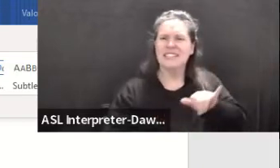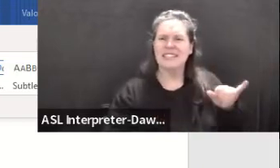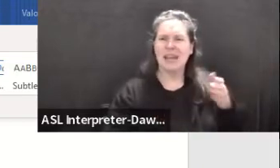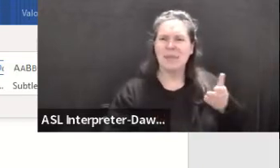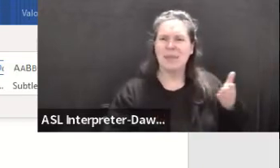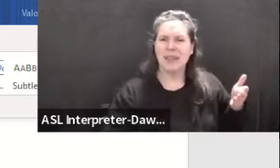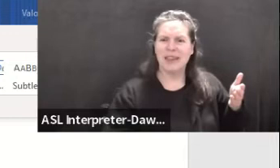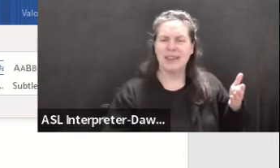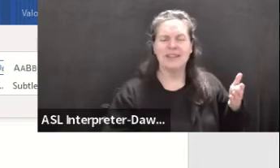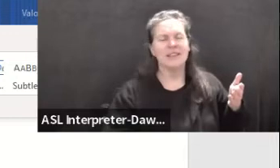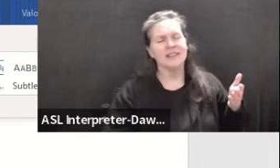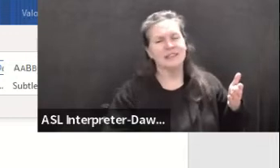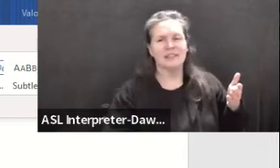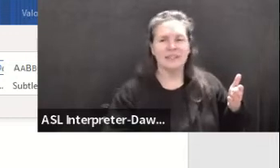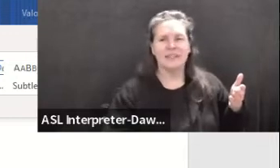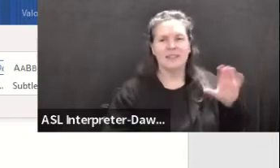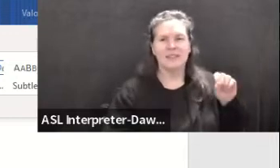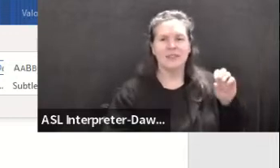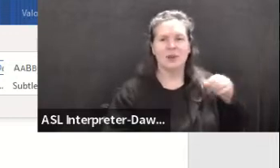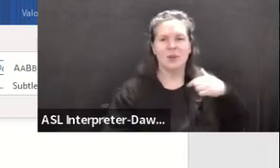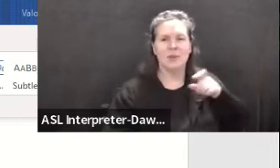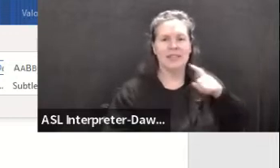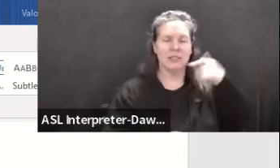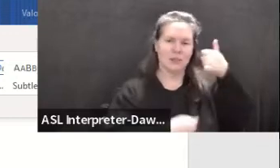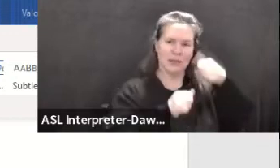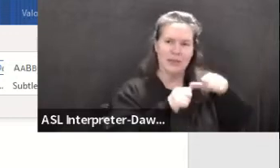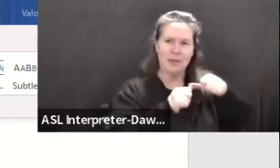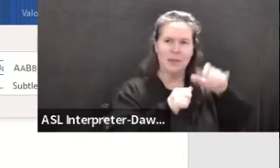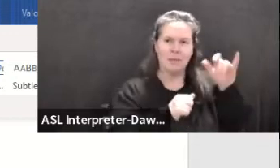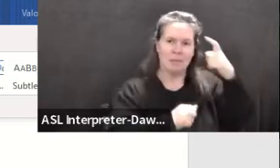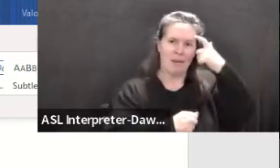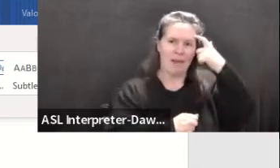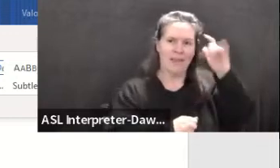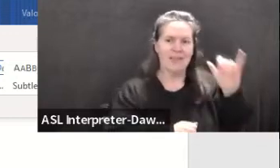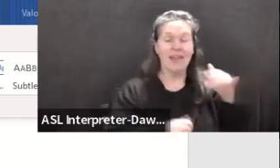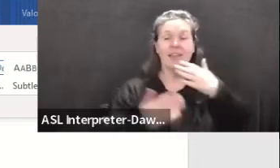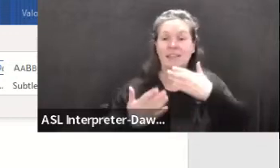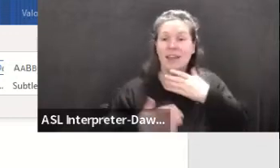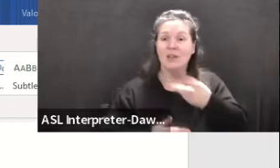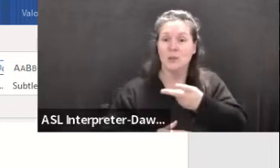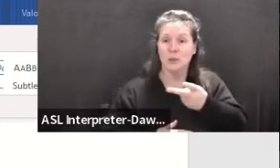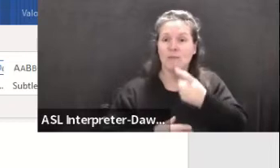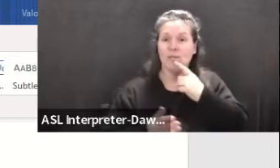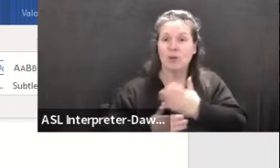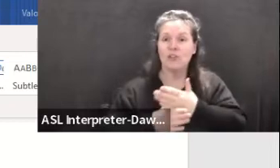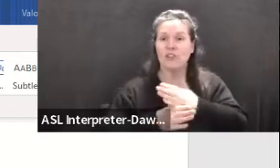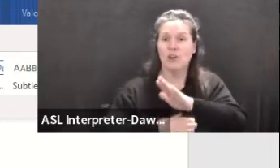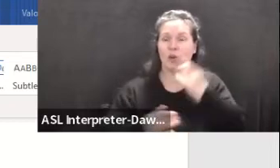And so I guess we need to keep that in mind. And so thank you so much for sharing about that.